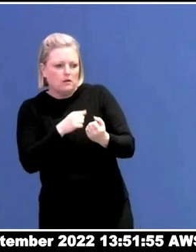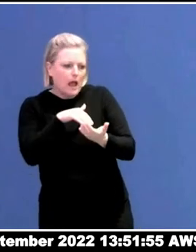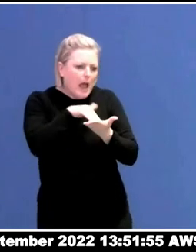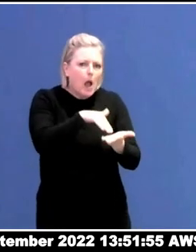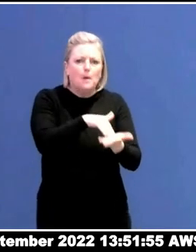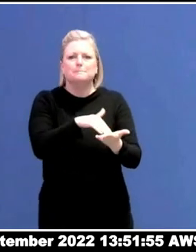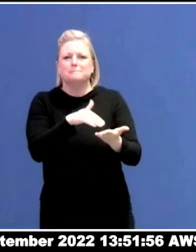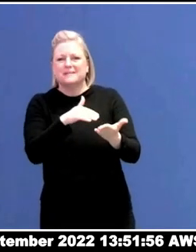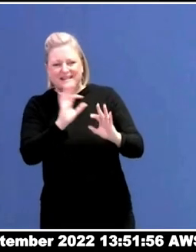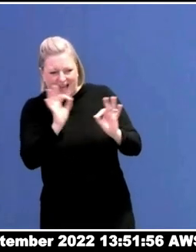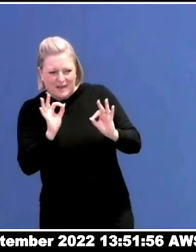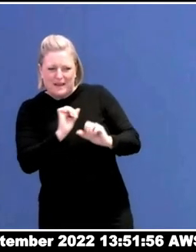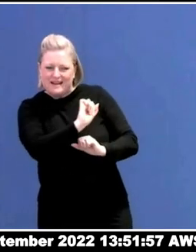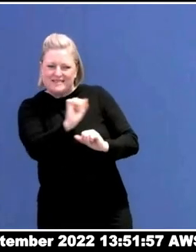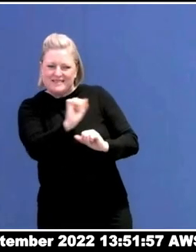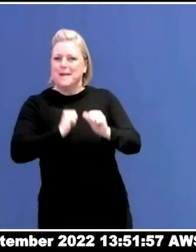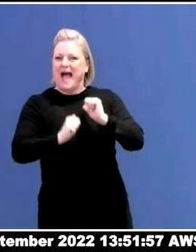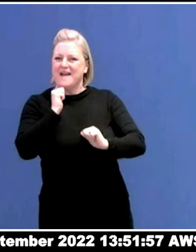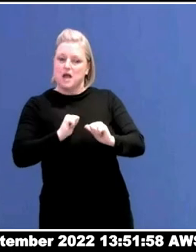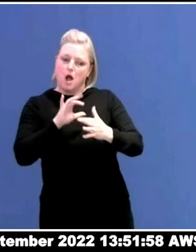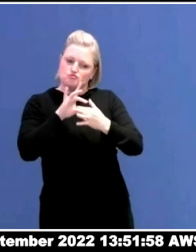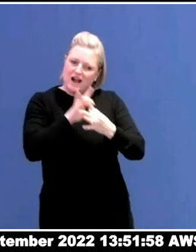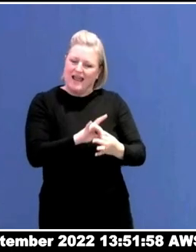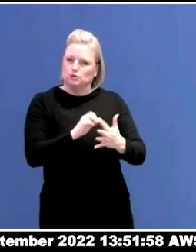disabilities. So, what the prison can do in these situations.